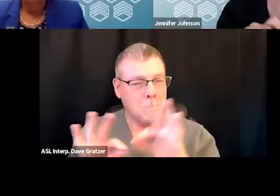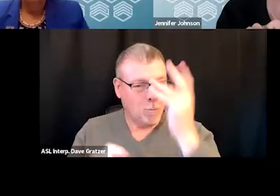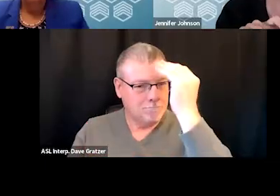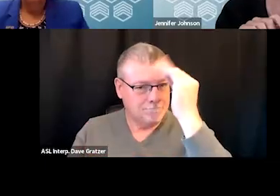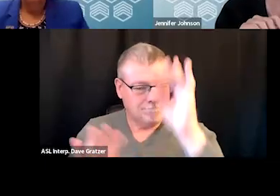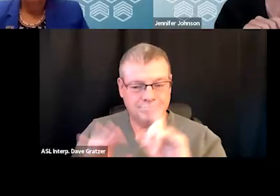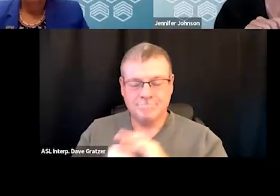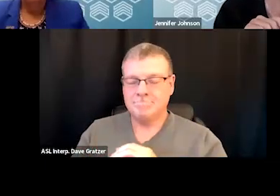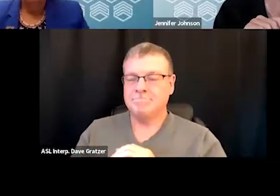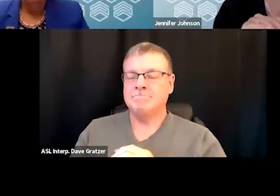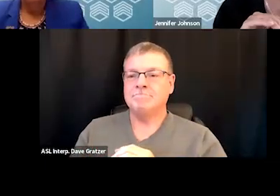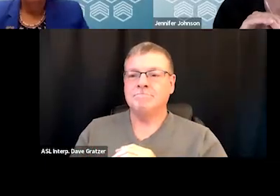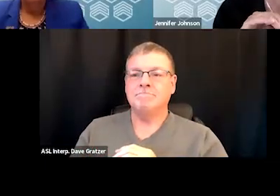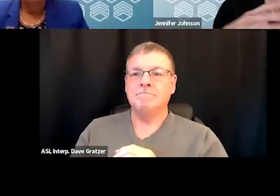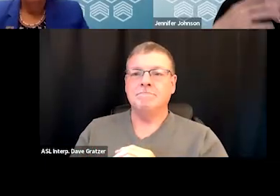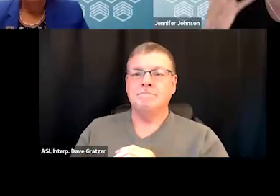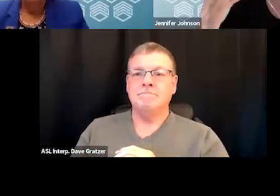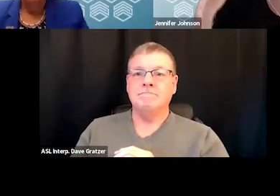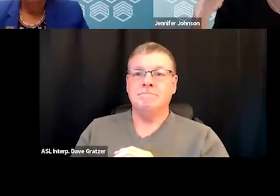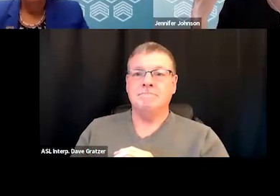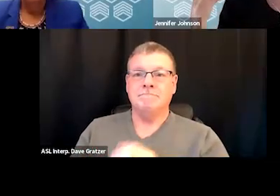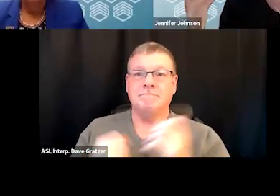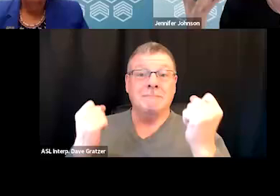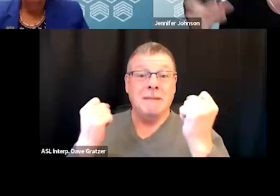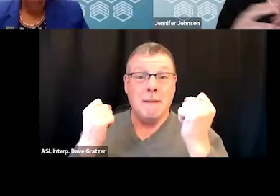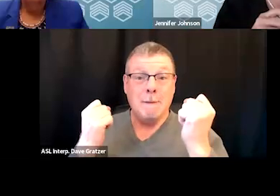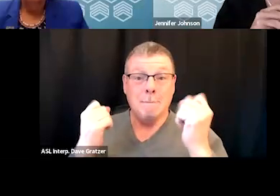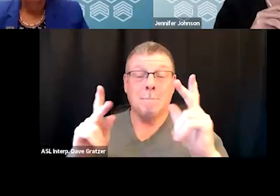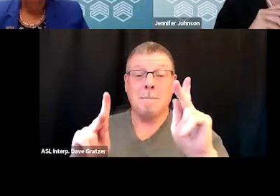And for a lot of people, we talk about this black robe effect that